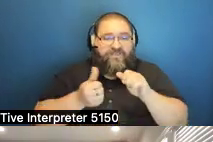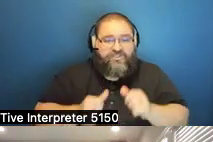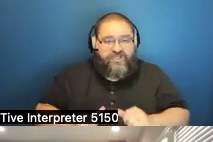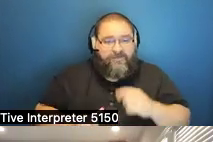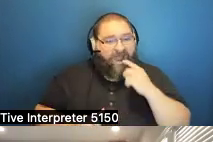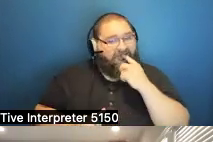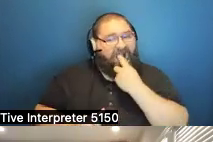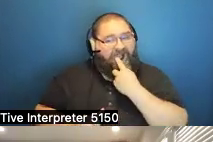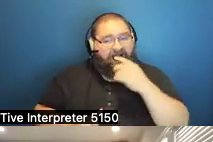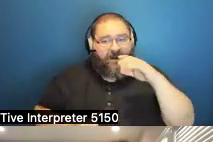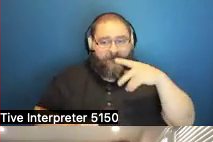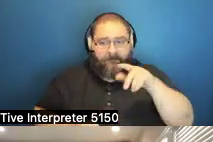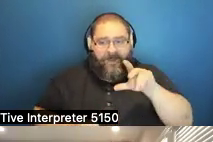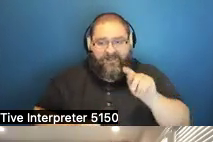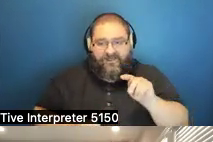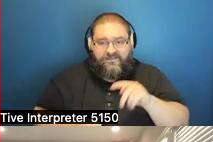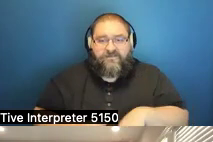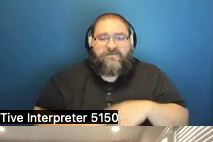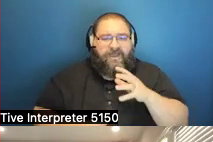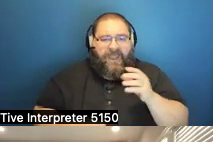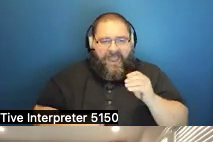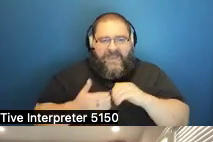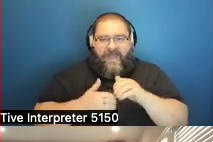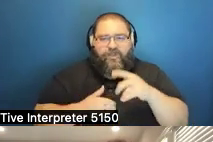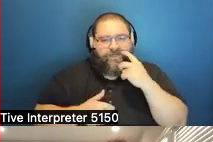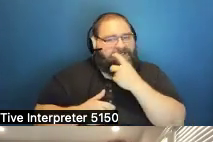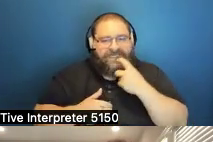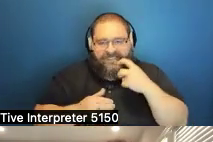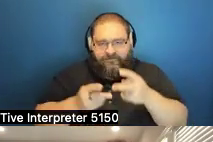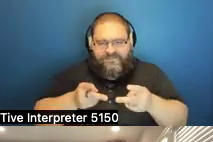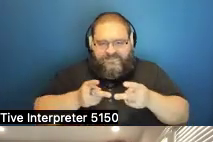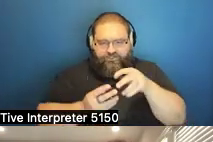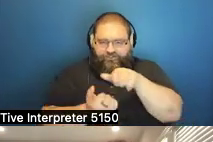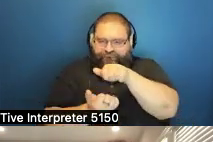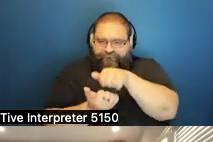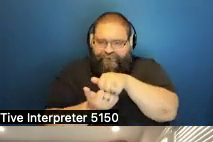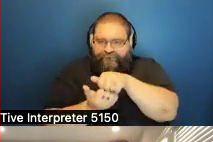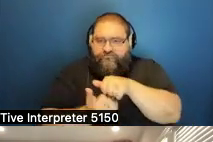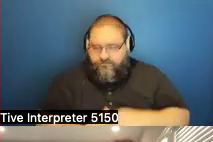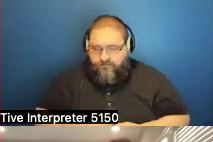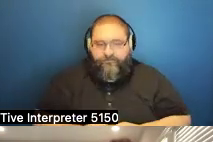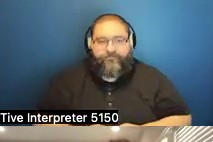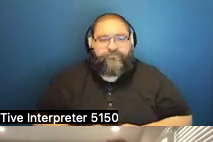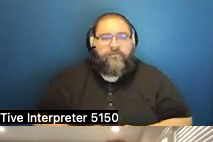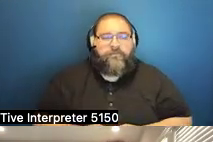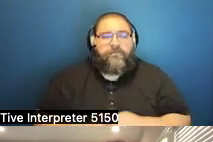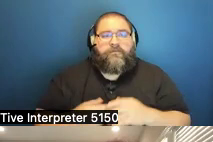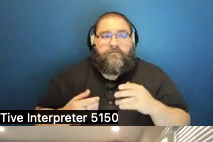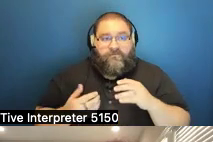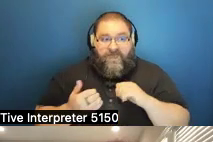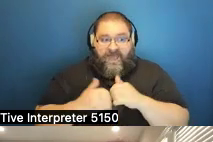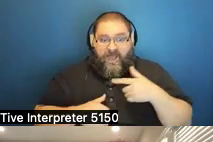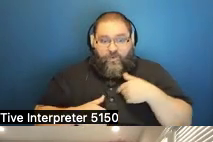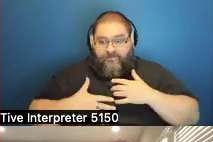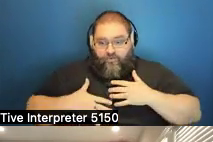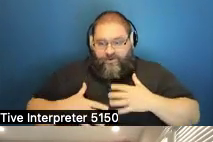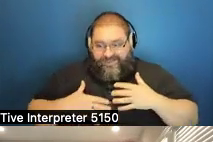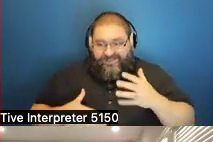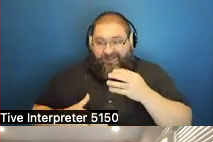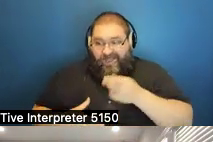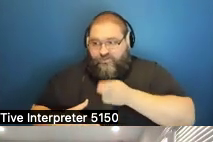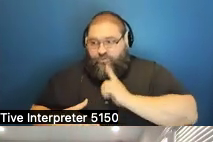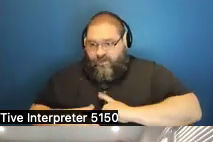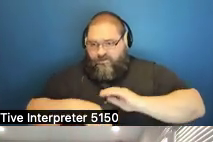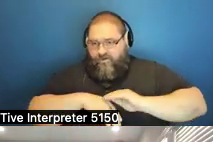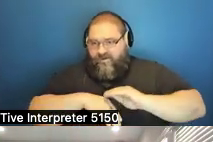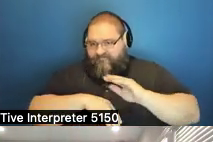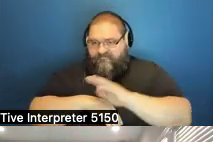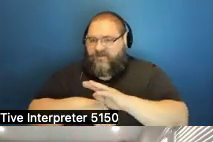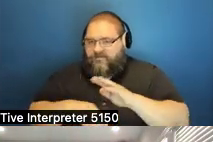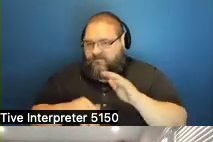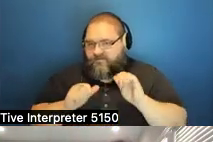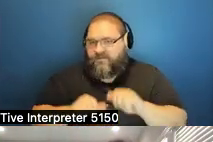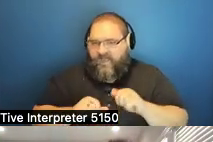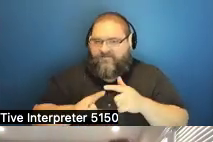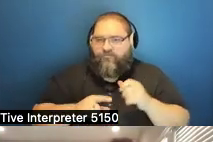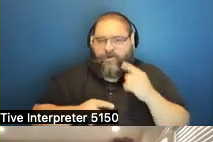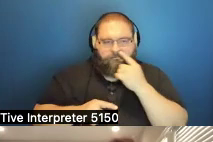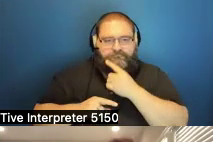19:52:21 on the perdition of the teeth. 19:52:24 Even how we breathe and swallow.